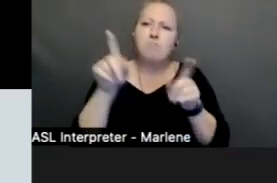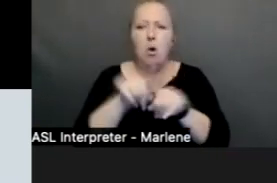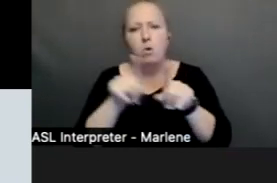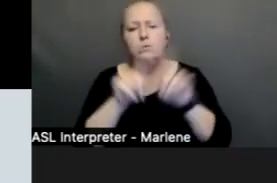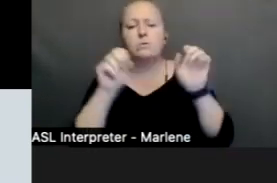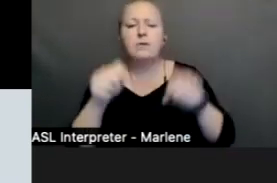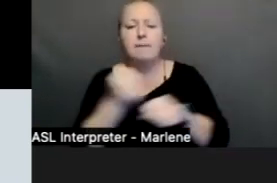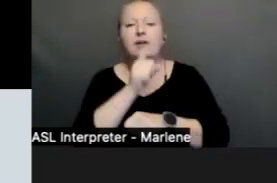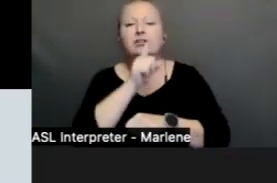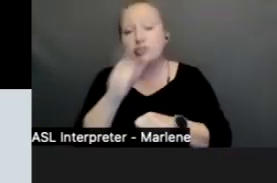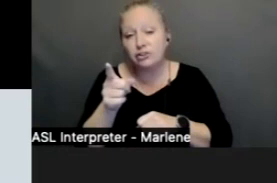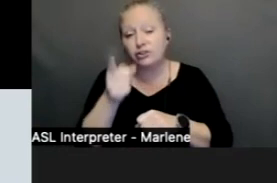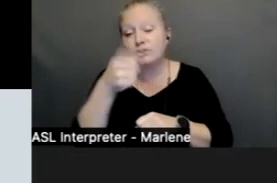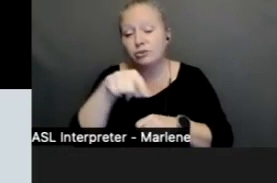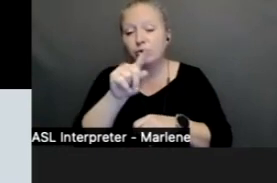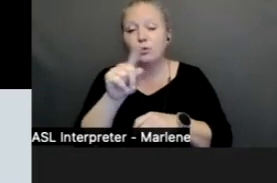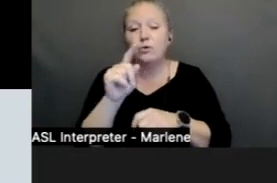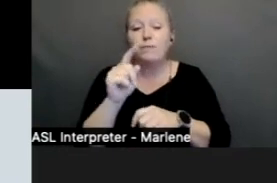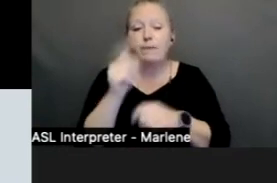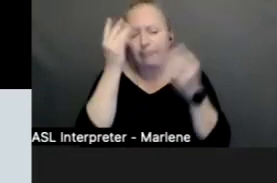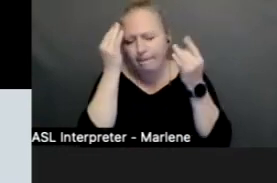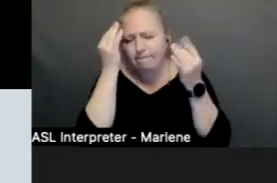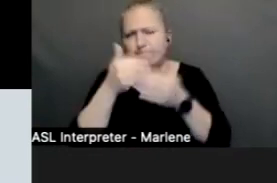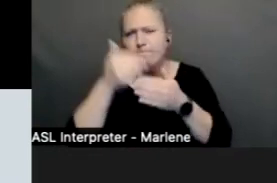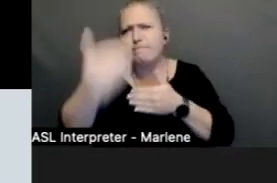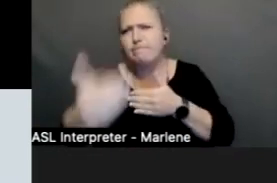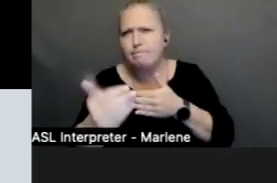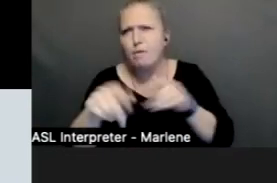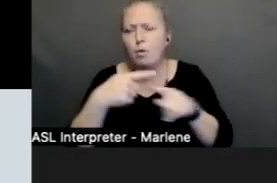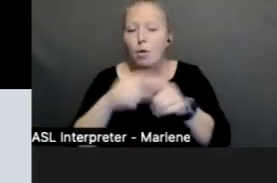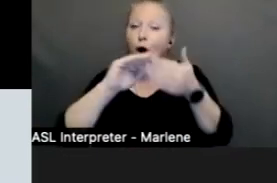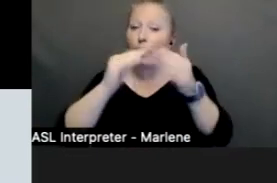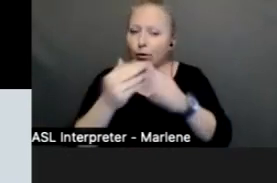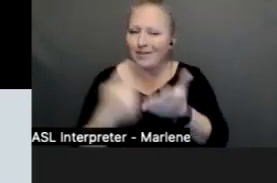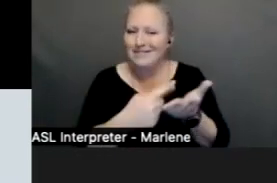make sure that you are also thinking ahead to when we have the community discussion portion,